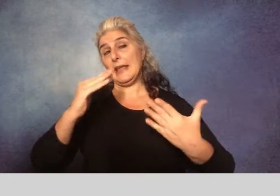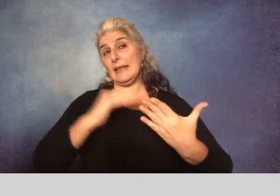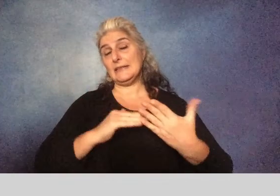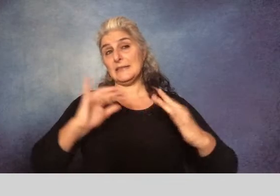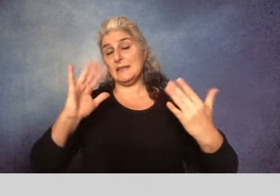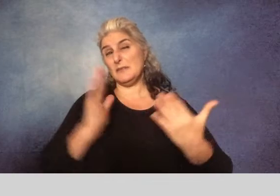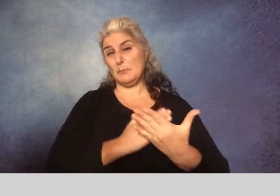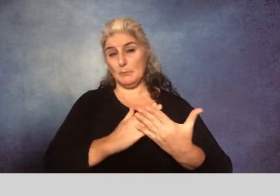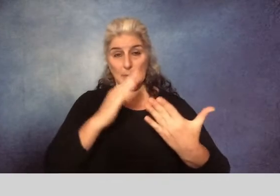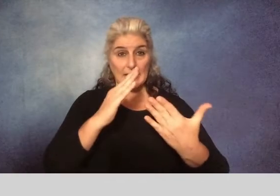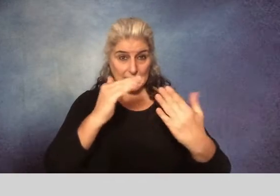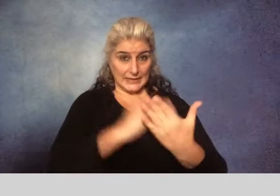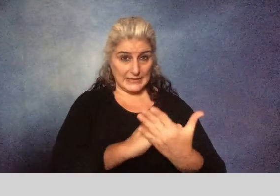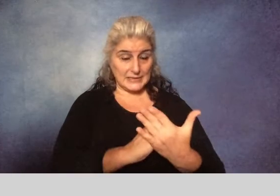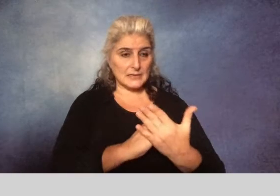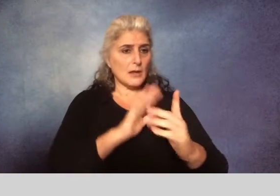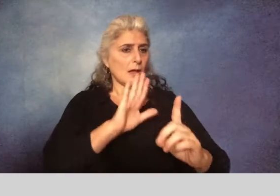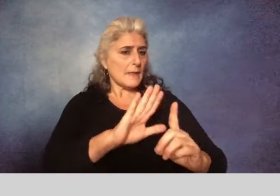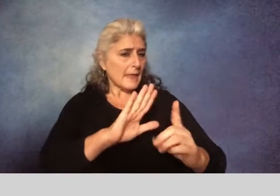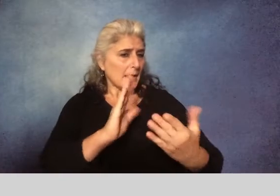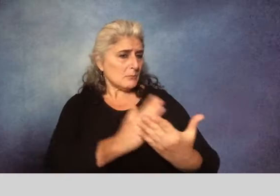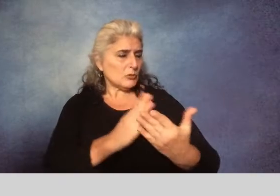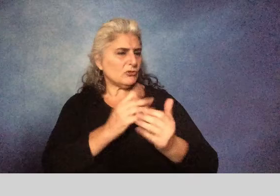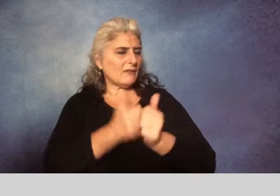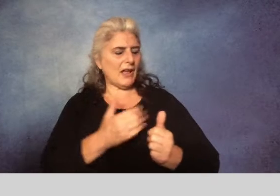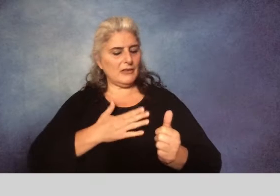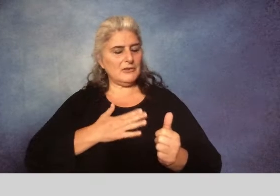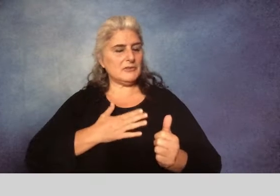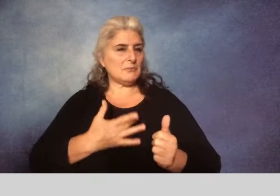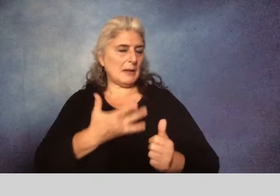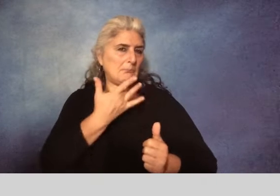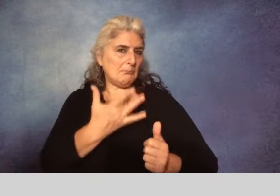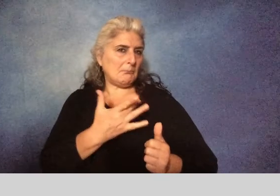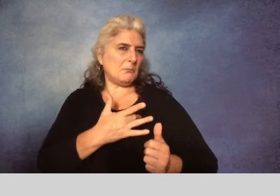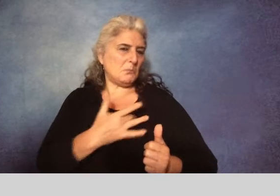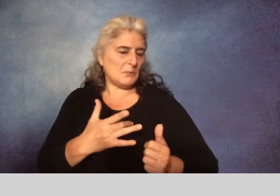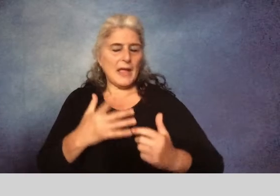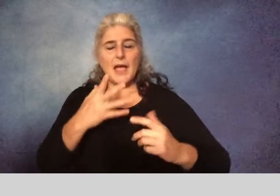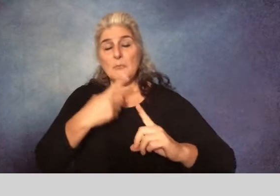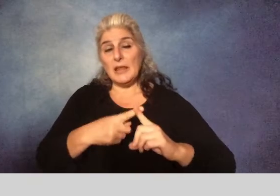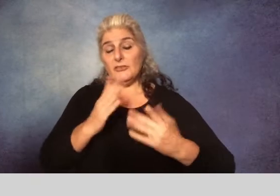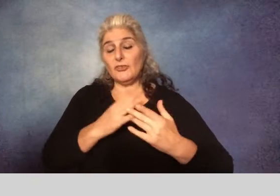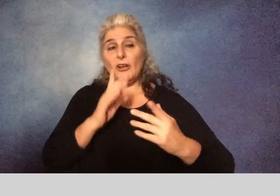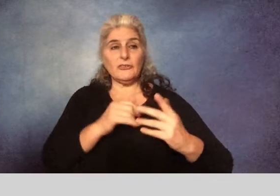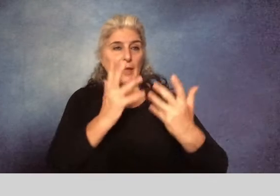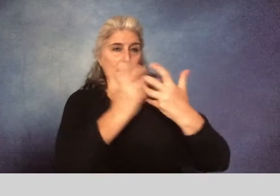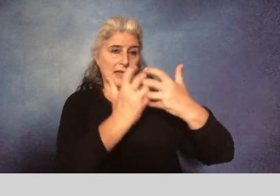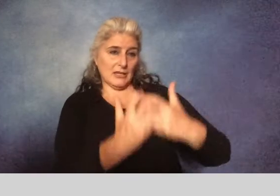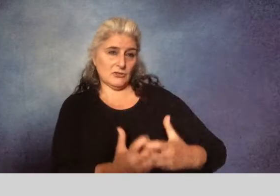that are similar to ones I've already listened to and liked, as well as songs that tend to go well together. These playlists work really well